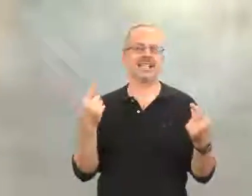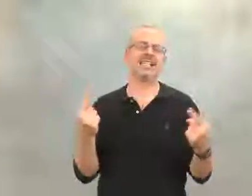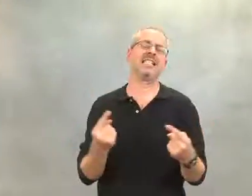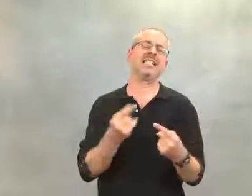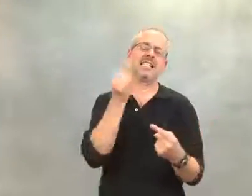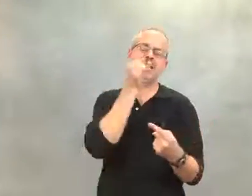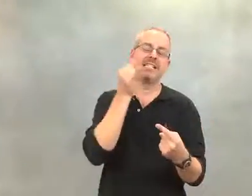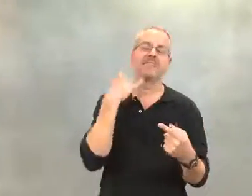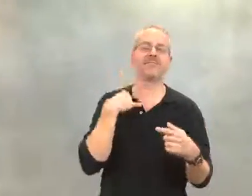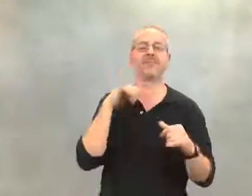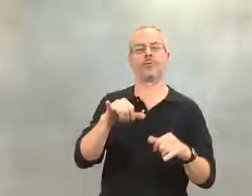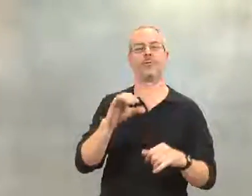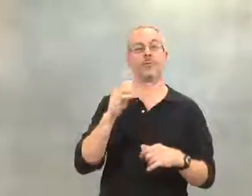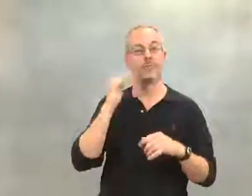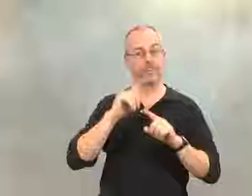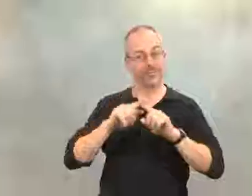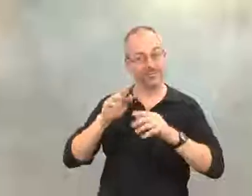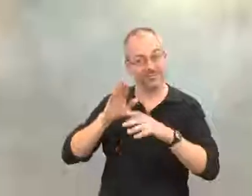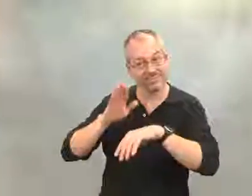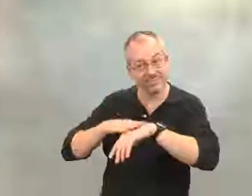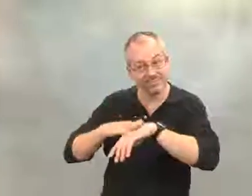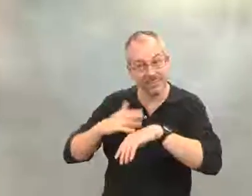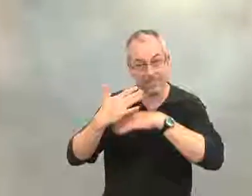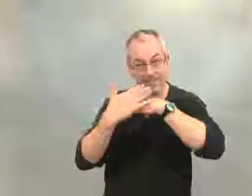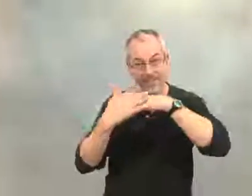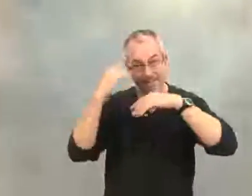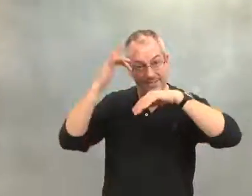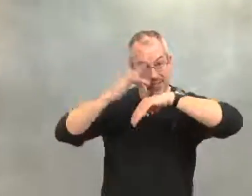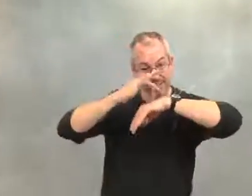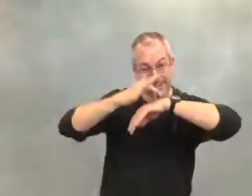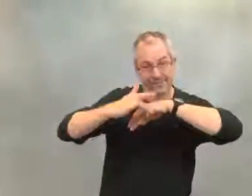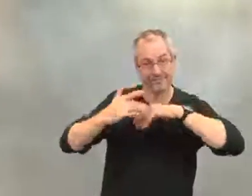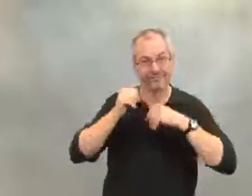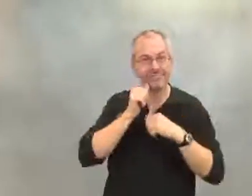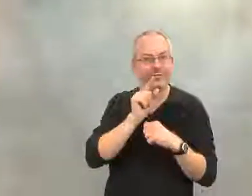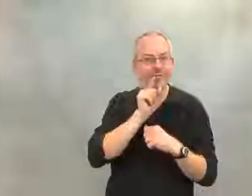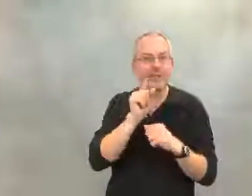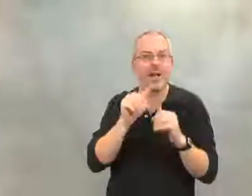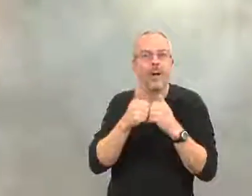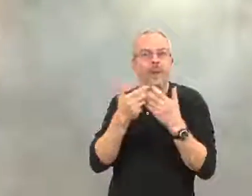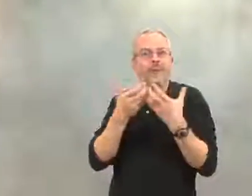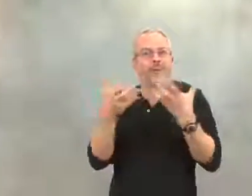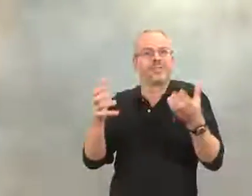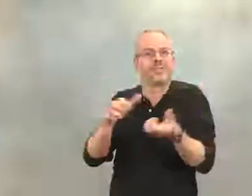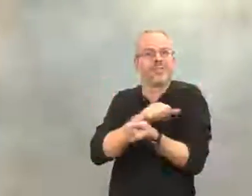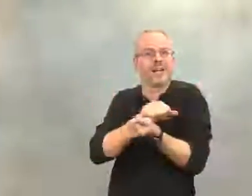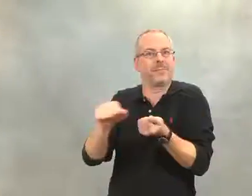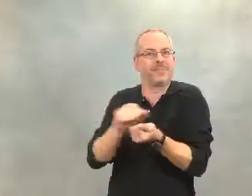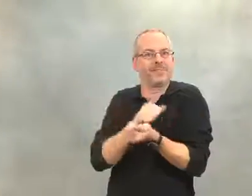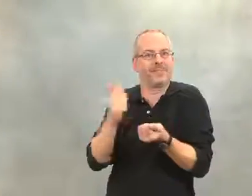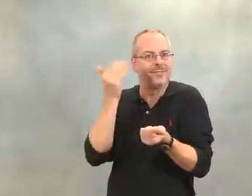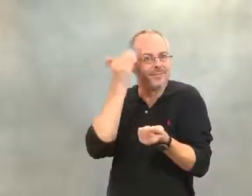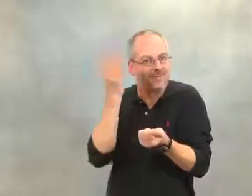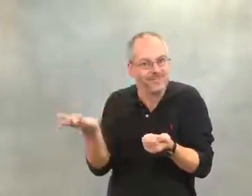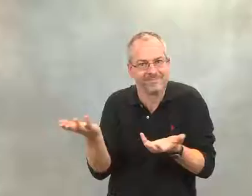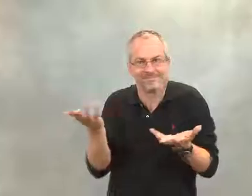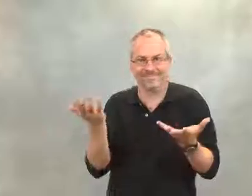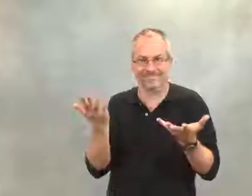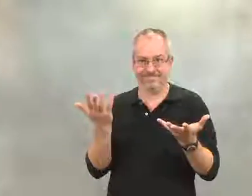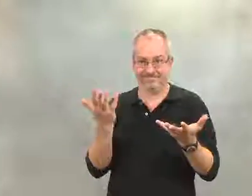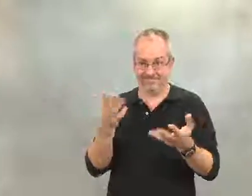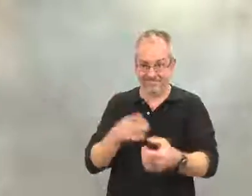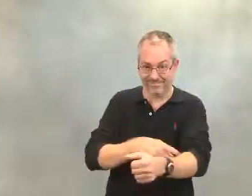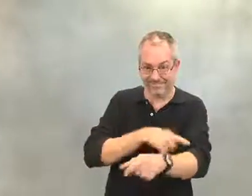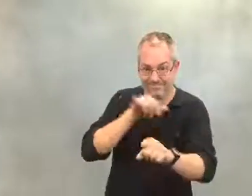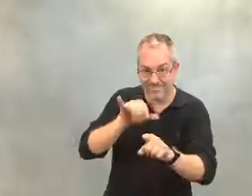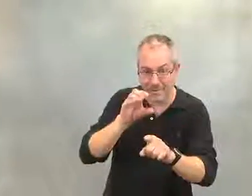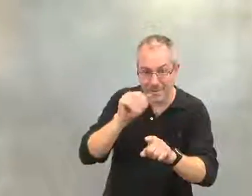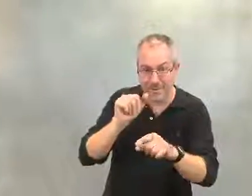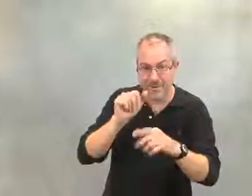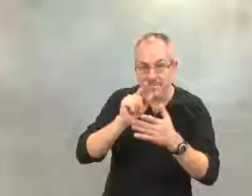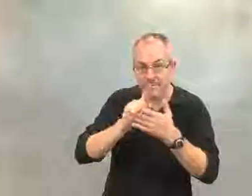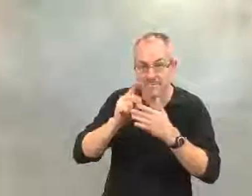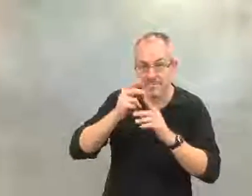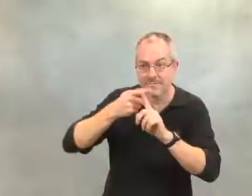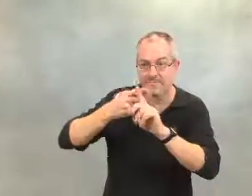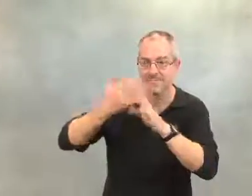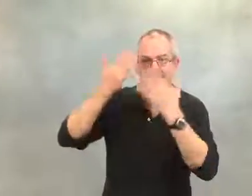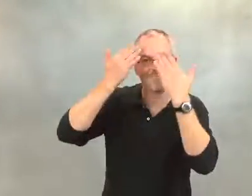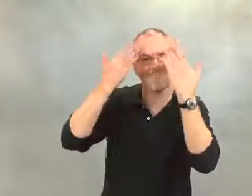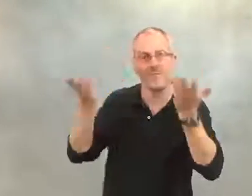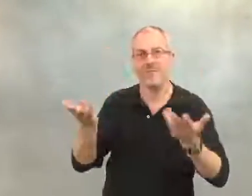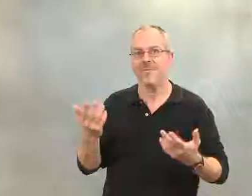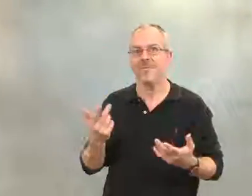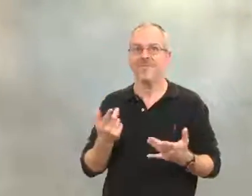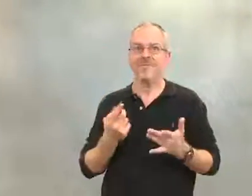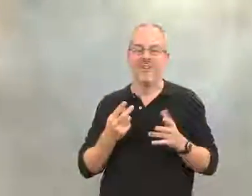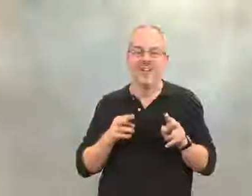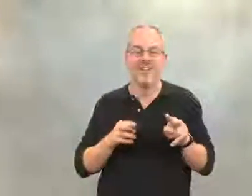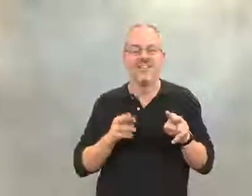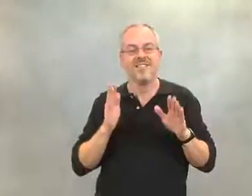He did tell them he didn't know for sure how much damage had been done.